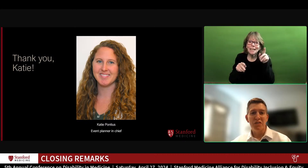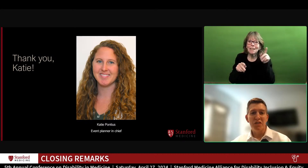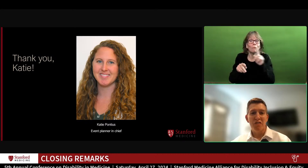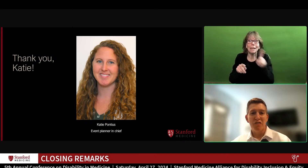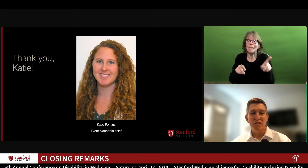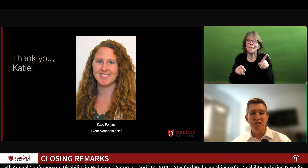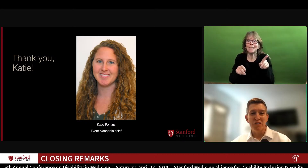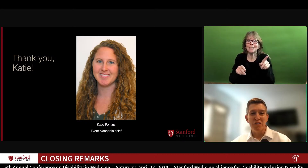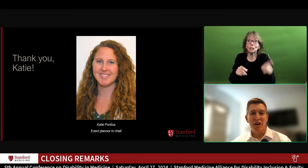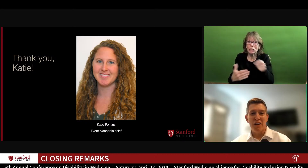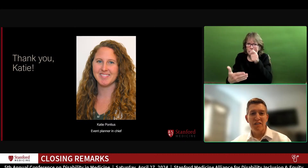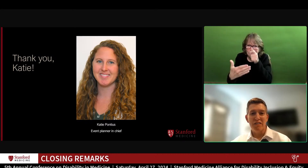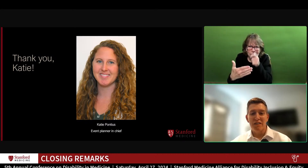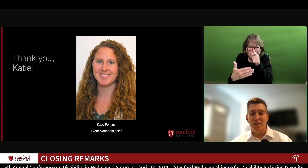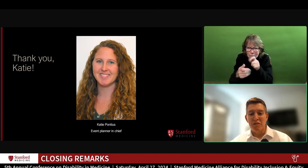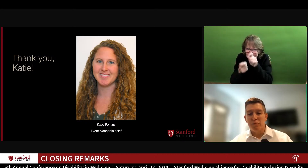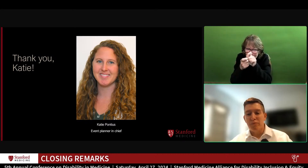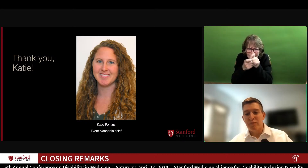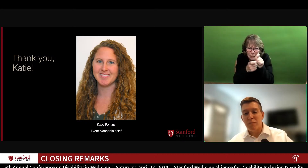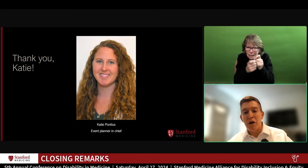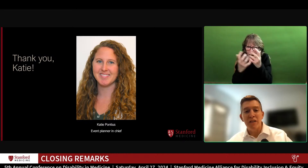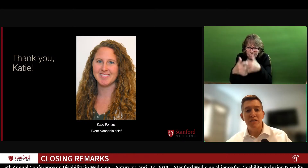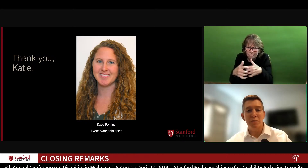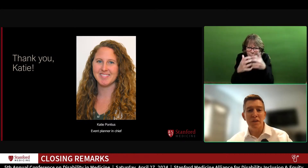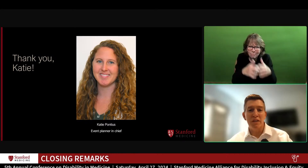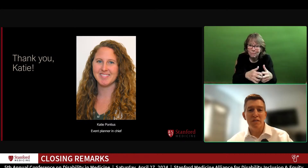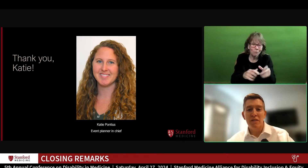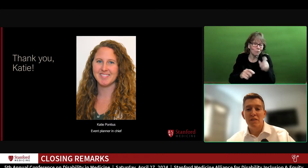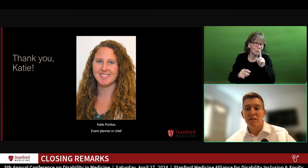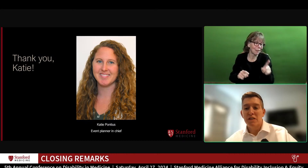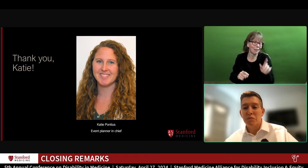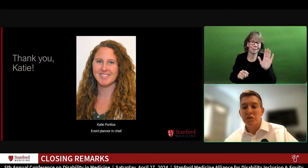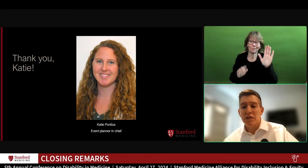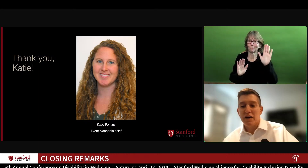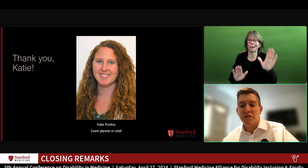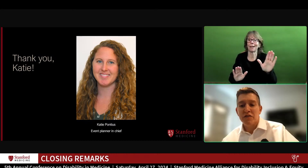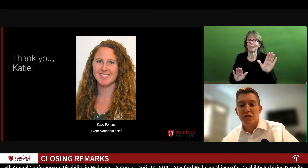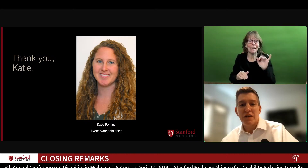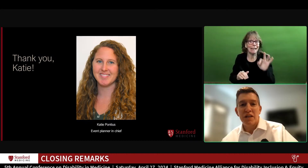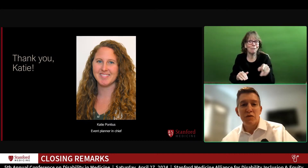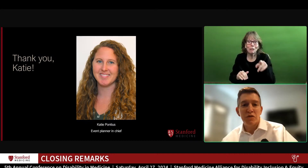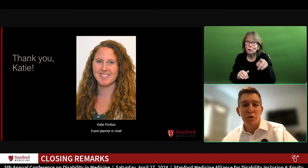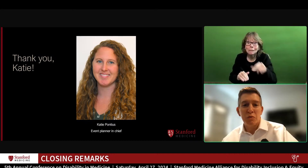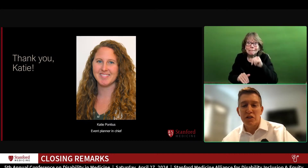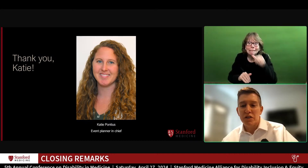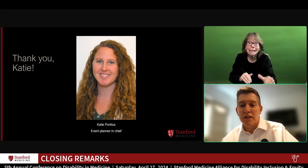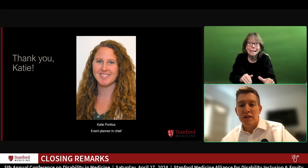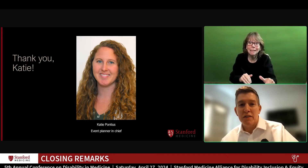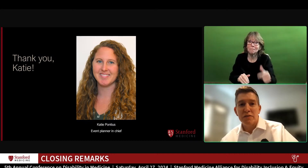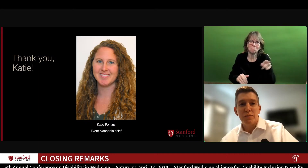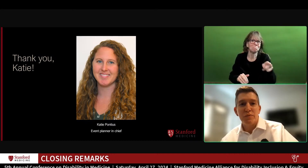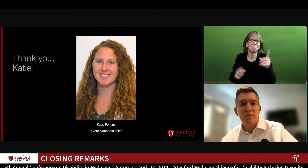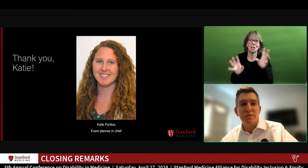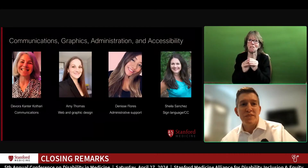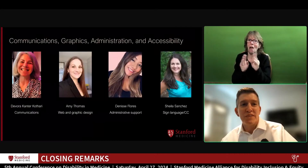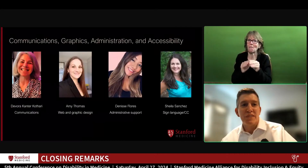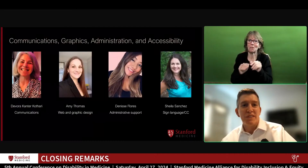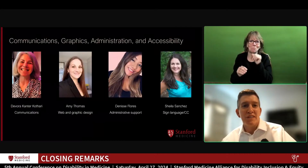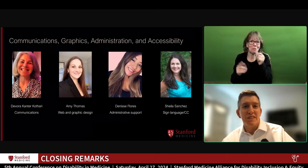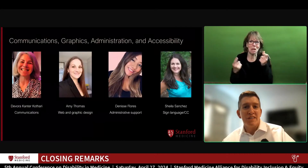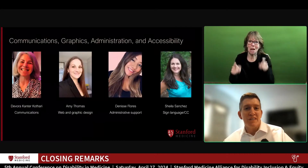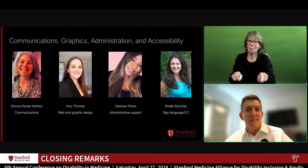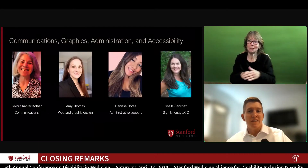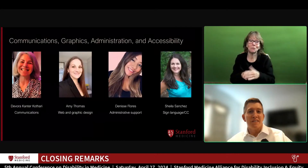this conference could not possibly come to life. So thank you so much, Katie.